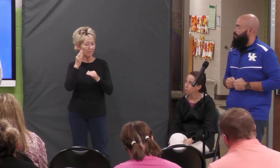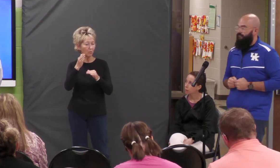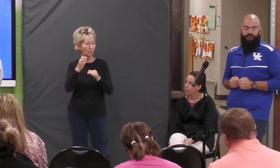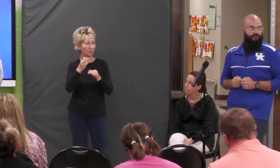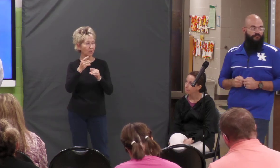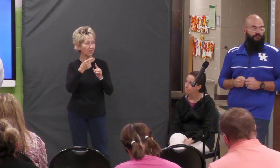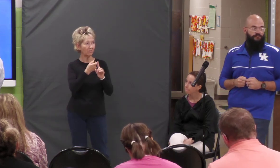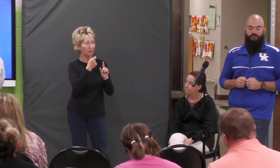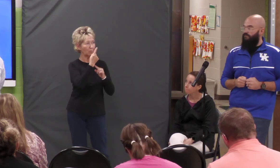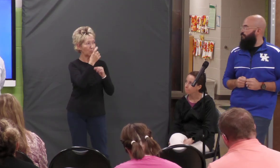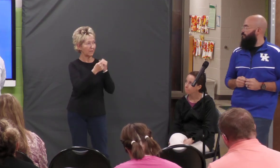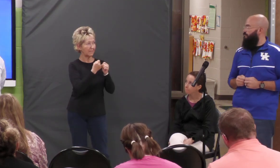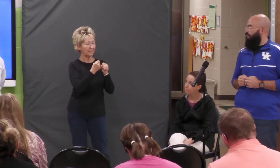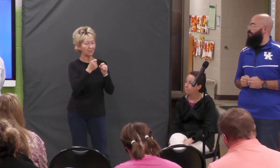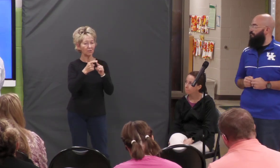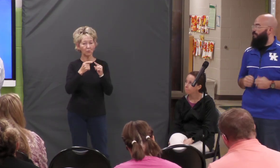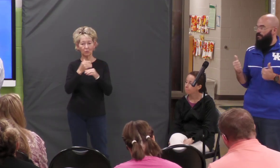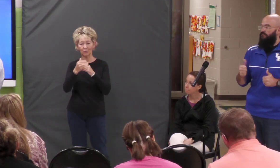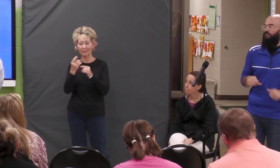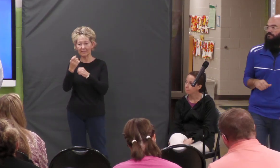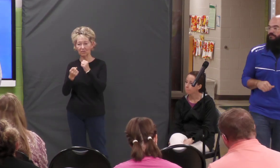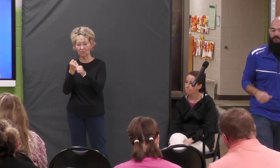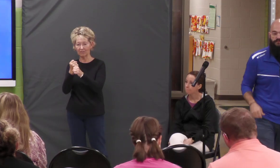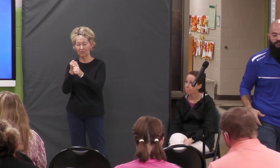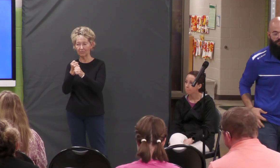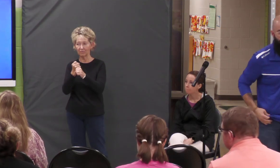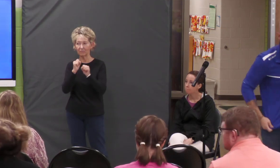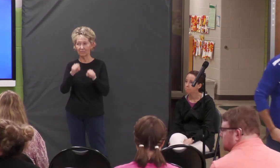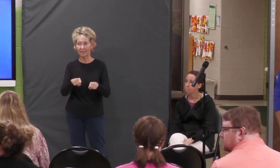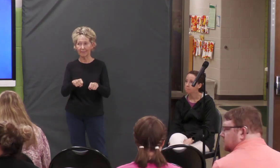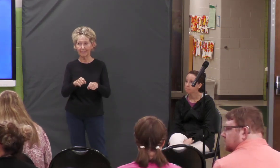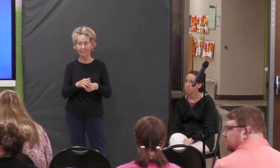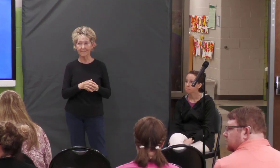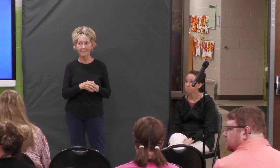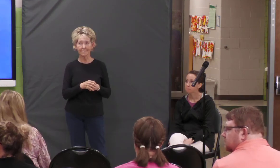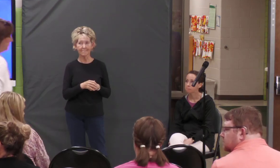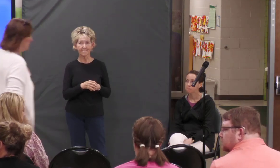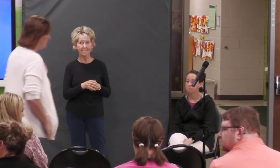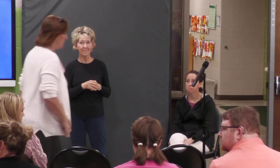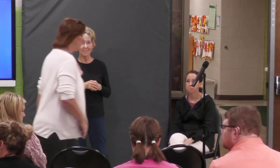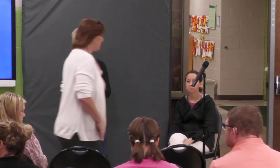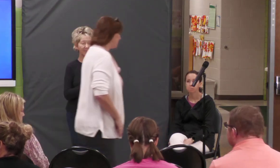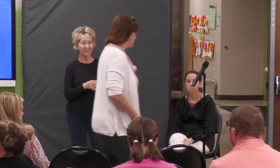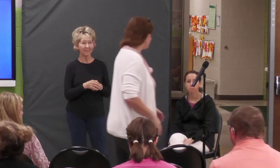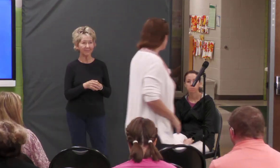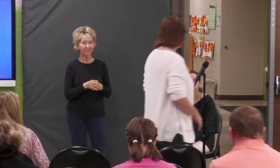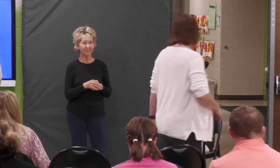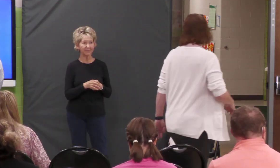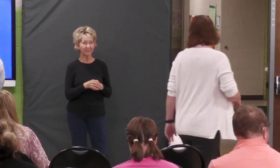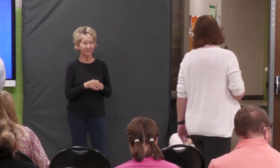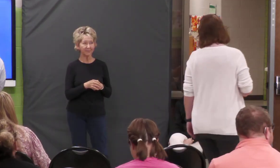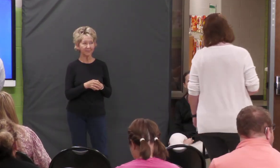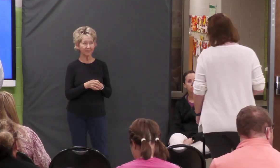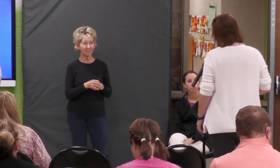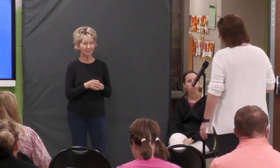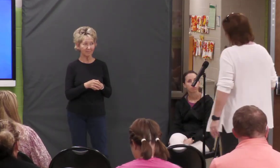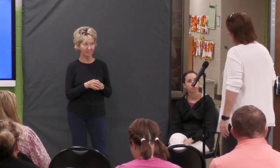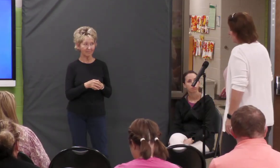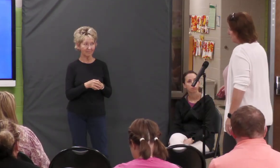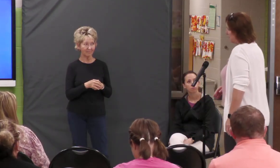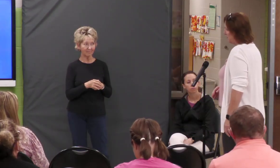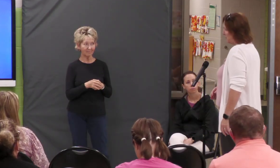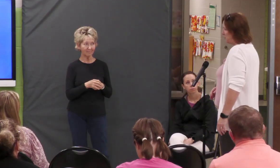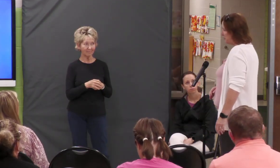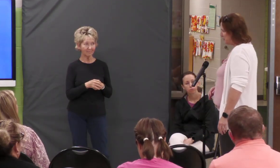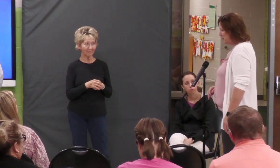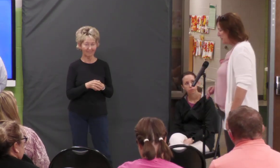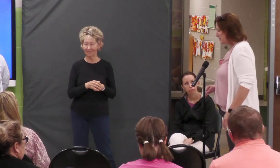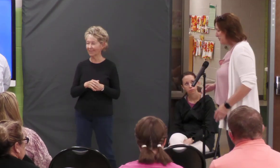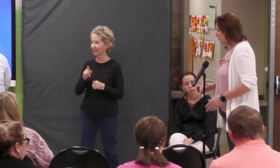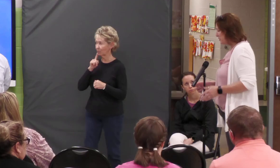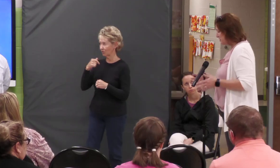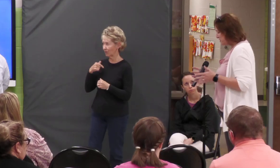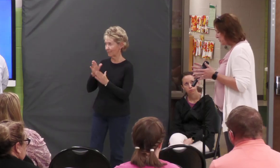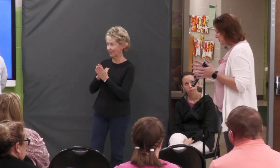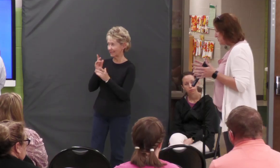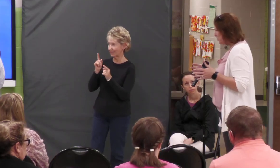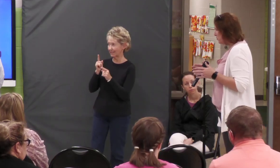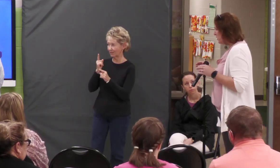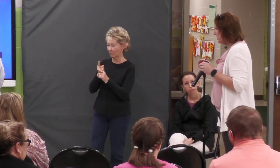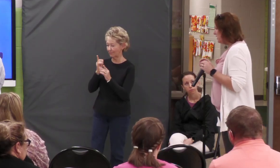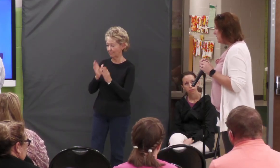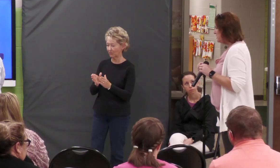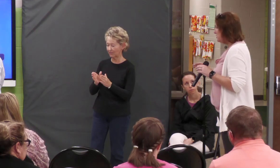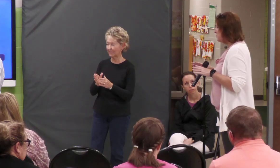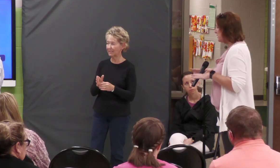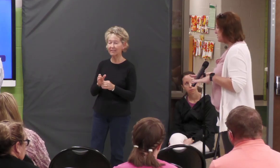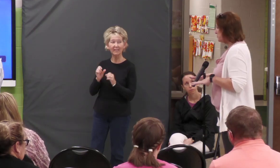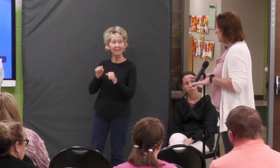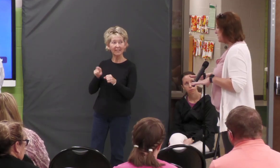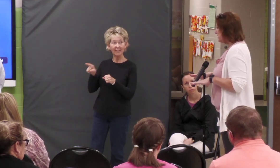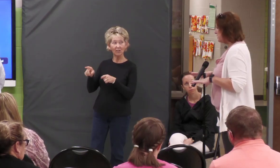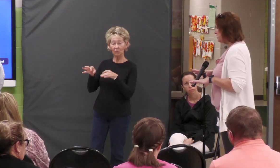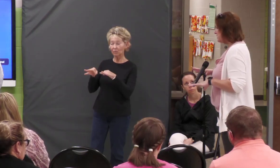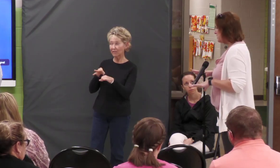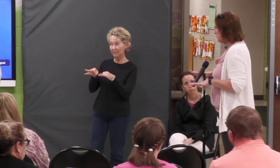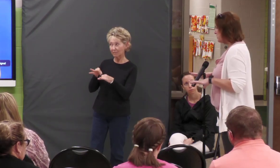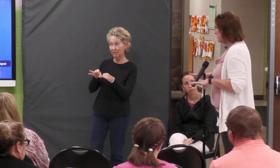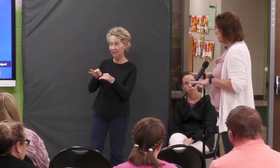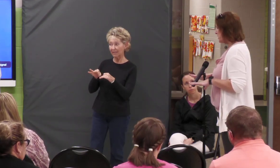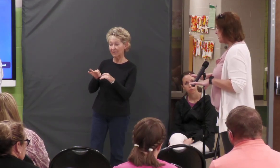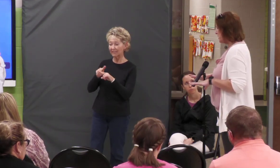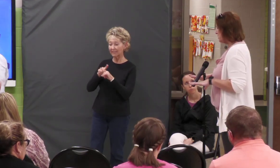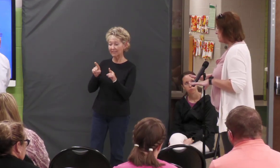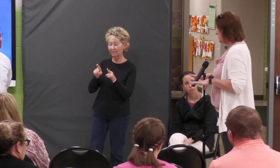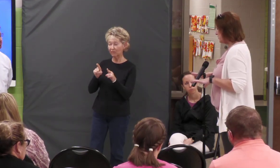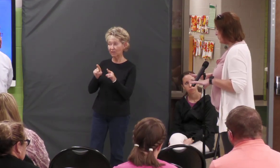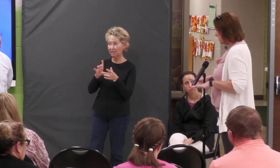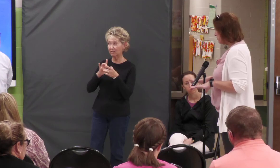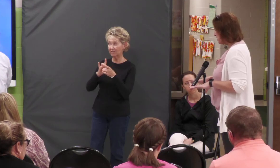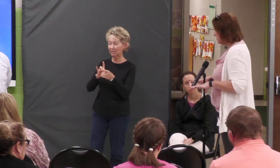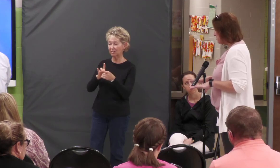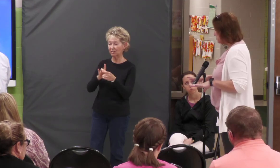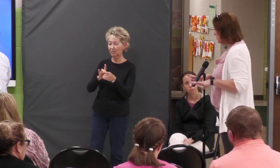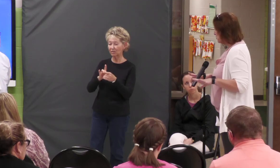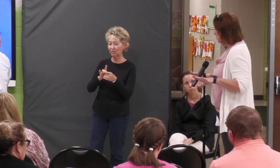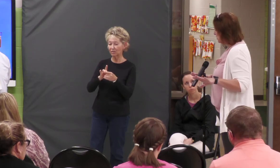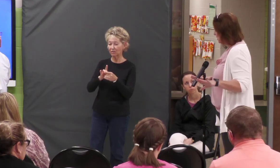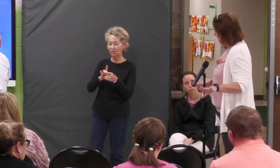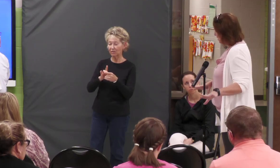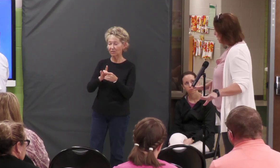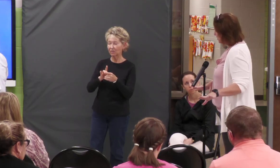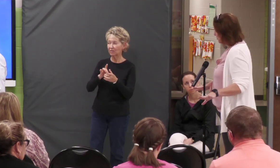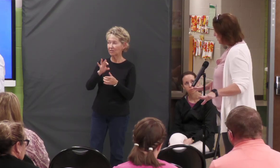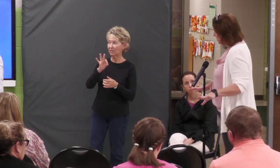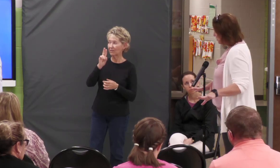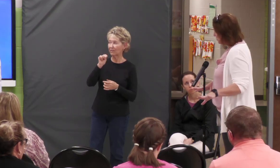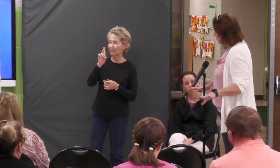year so can you explain the difference when it comes to fundraisers for a Traditional